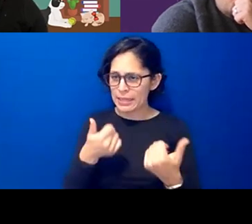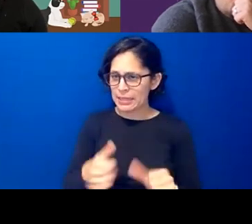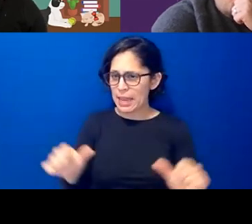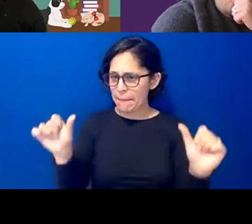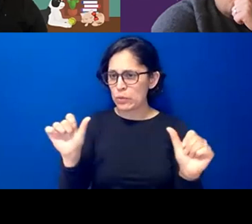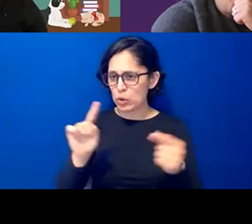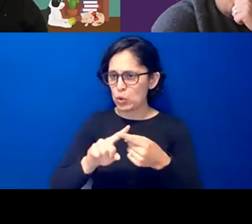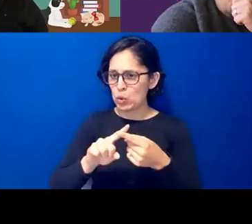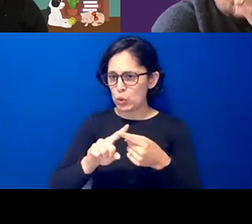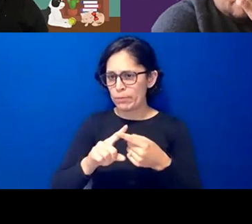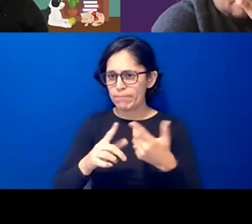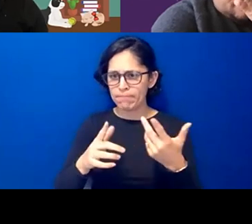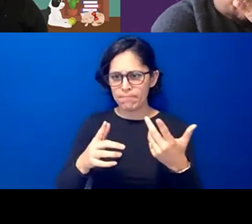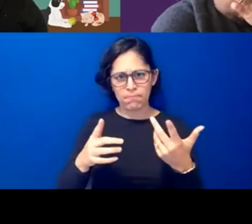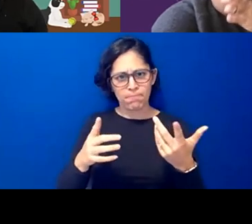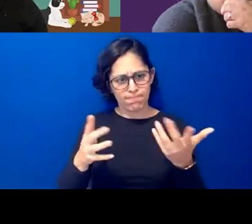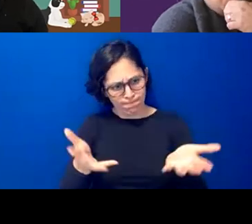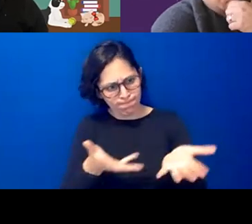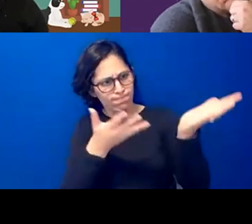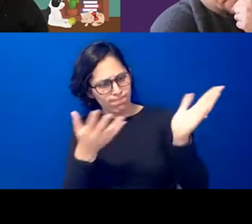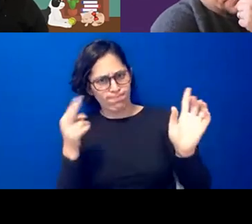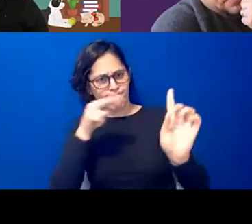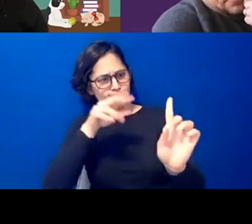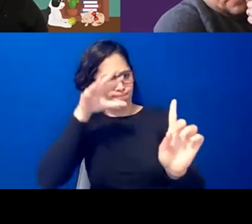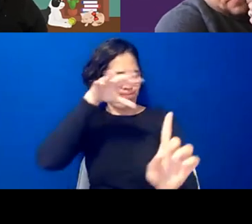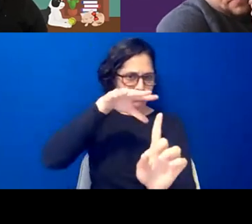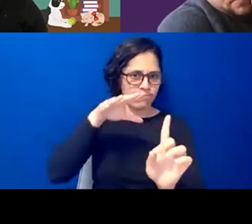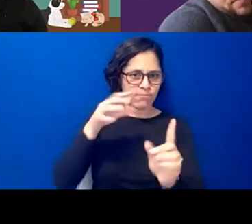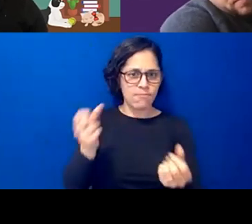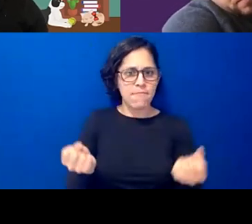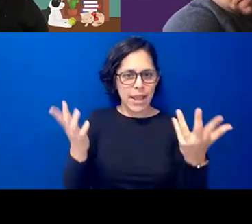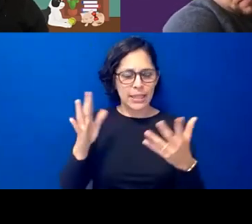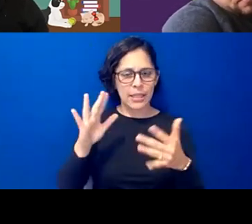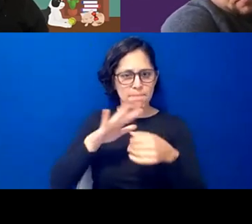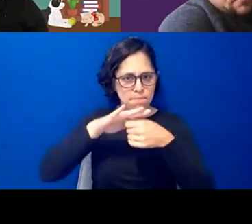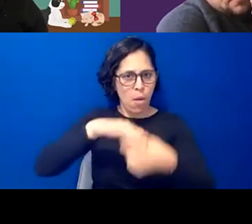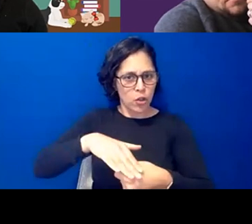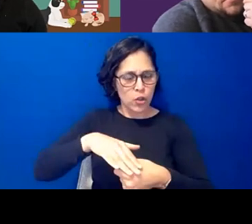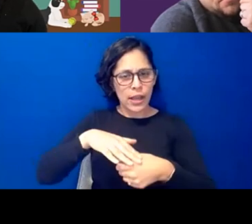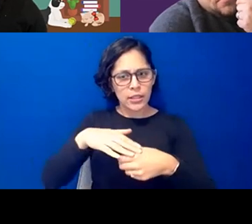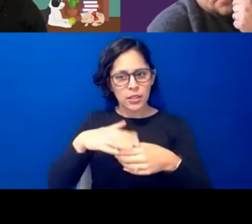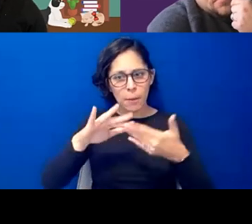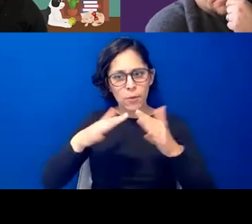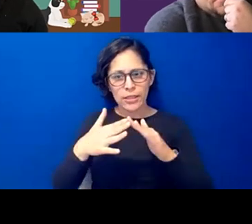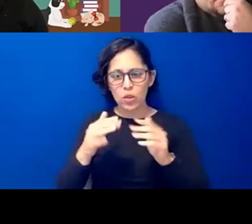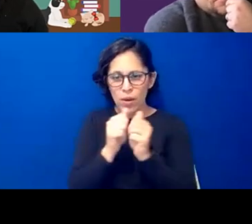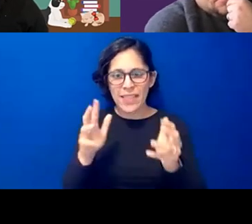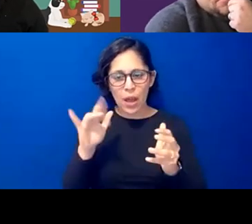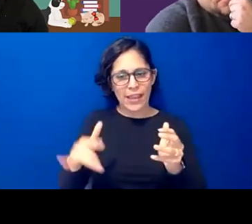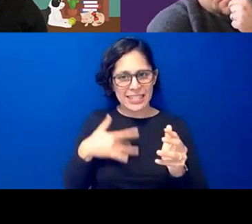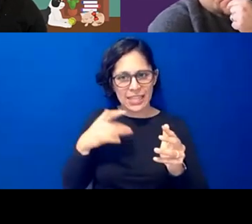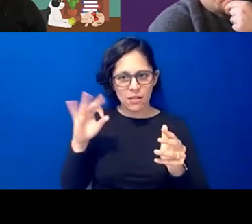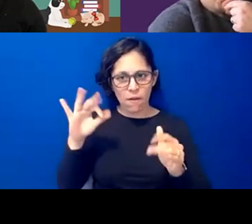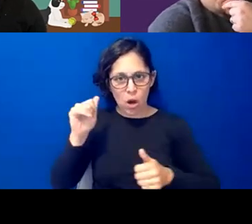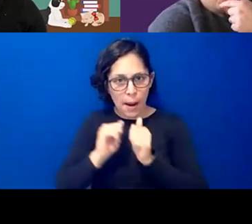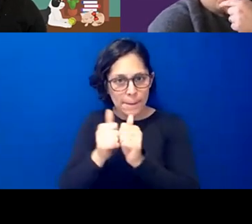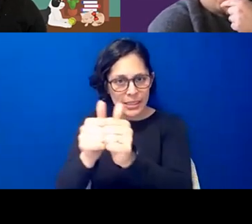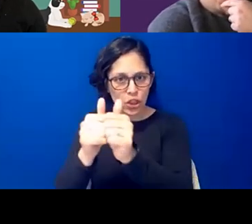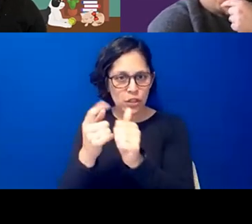Ghada Al-Masri: to enact visibility for marginalized communities without the sense of competition for space and voice in the broader narrative and then also.